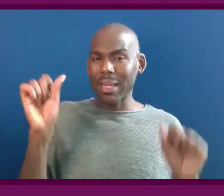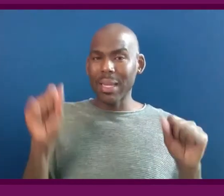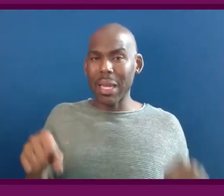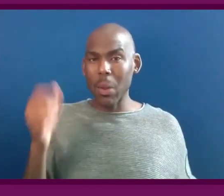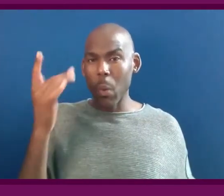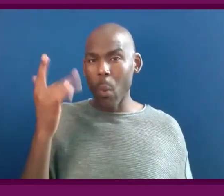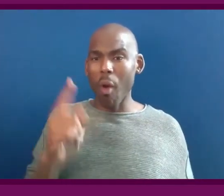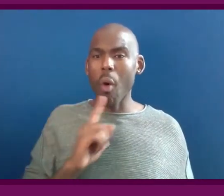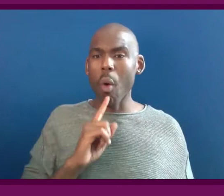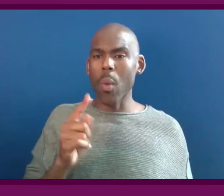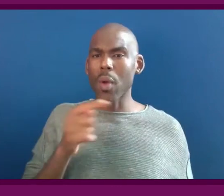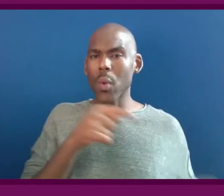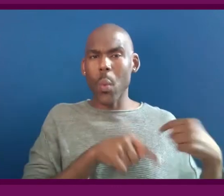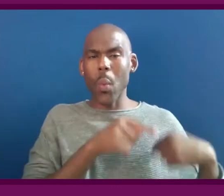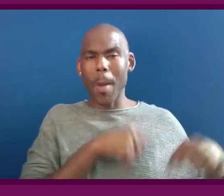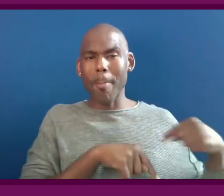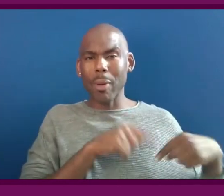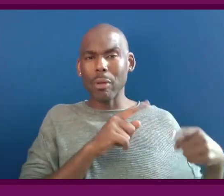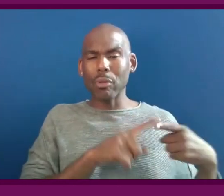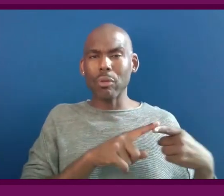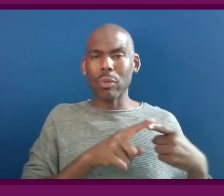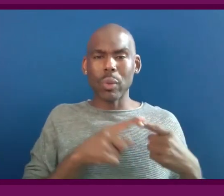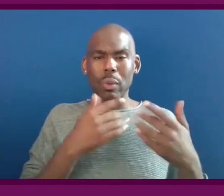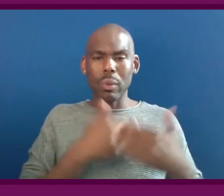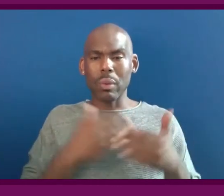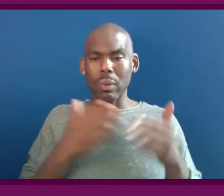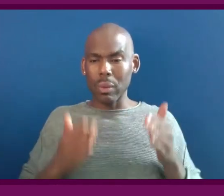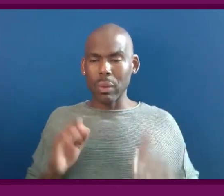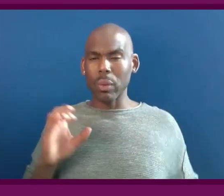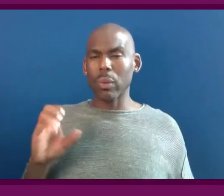Why are we going back to these cubicle farms?